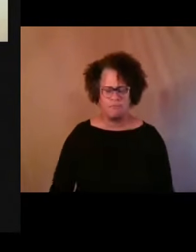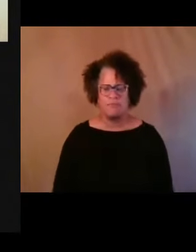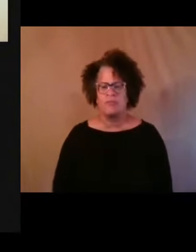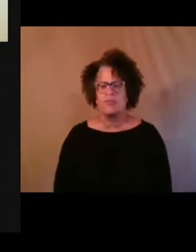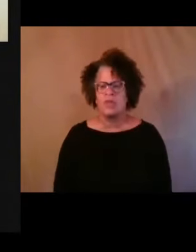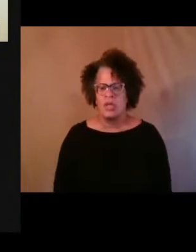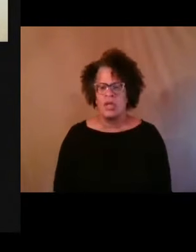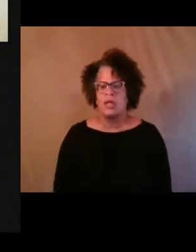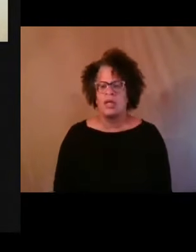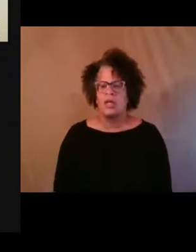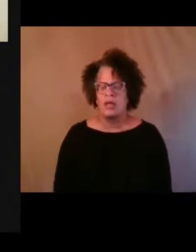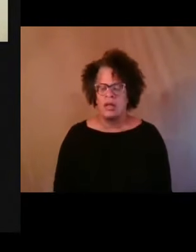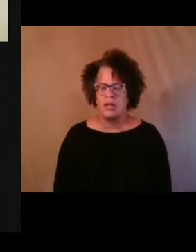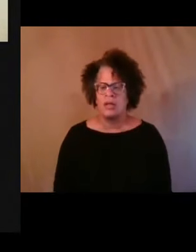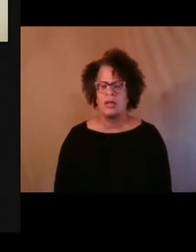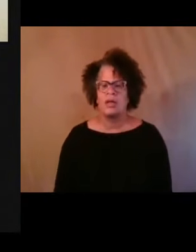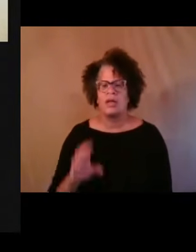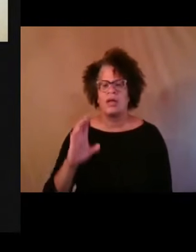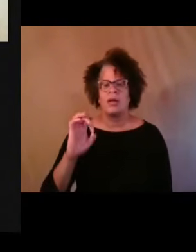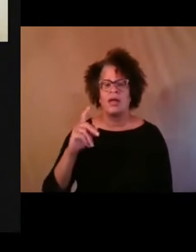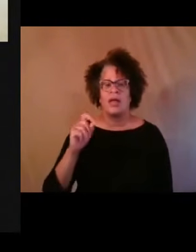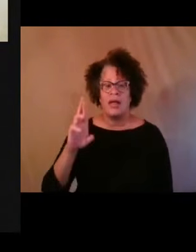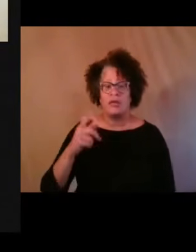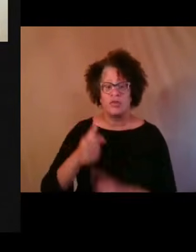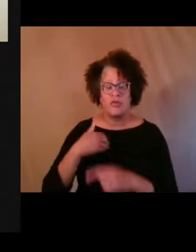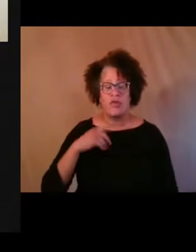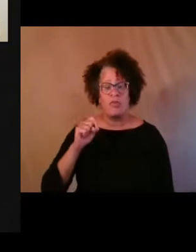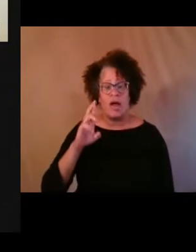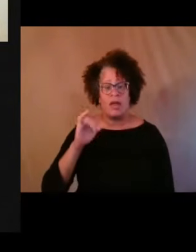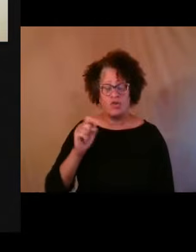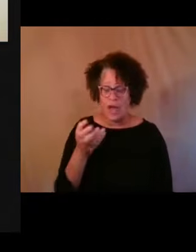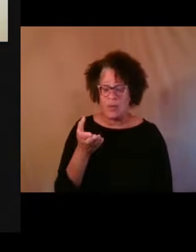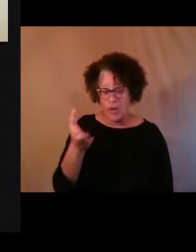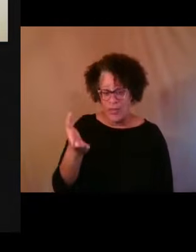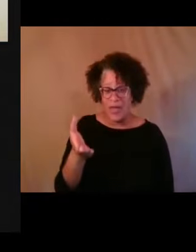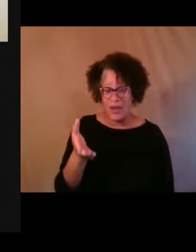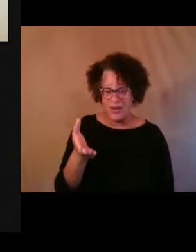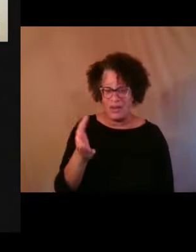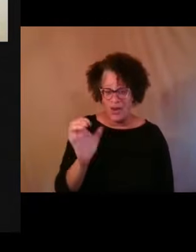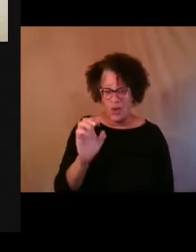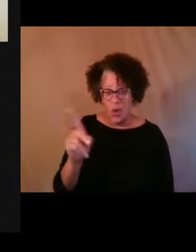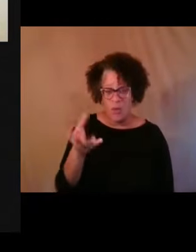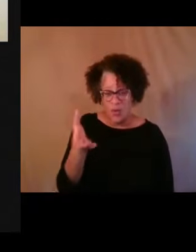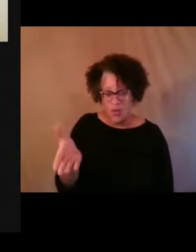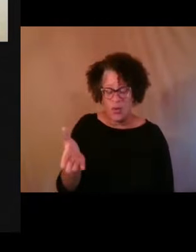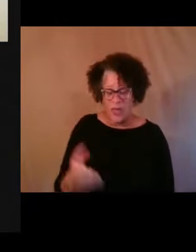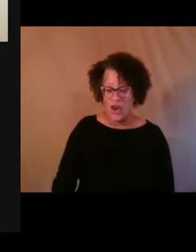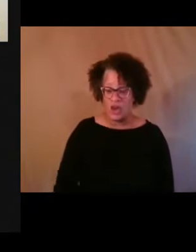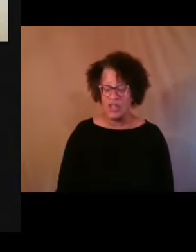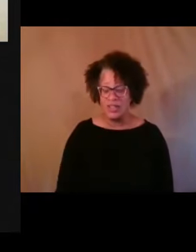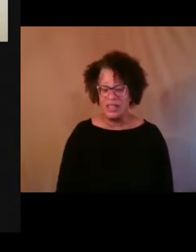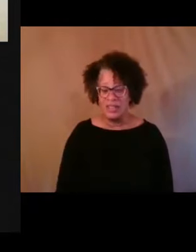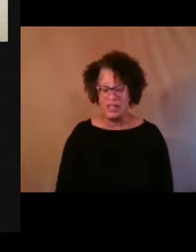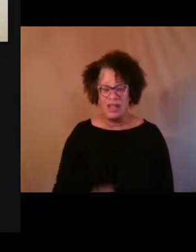The elders from my tribe were there. Hmm, mm-hmm, mm-hmm. That's fascinating.